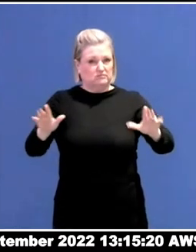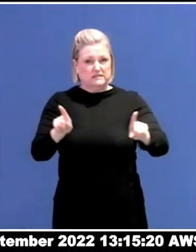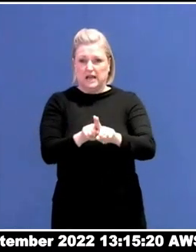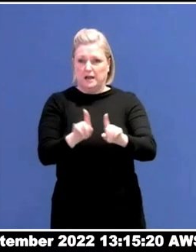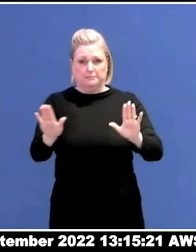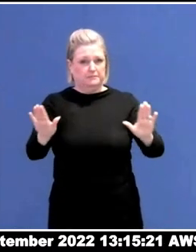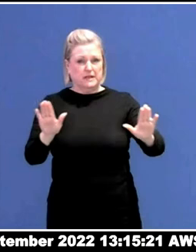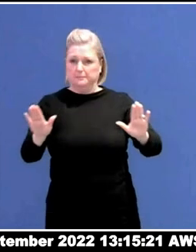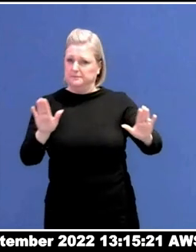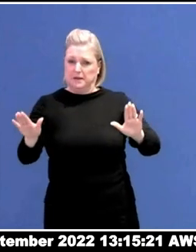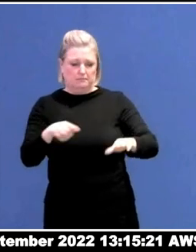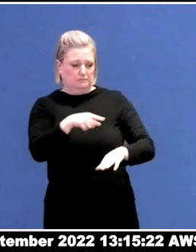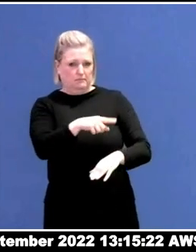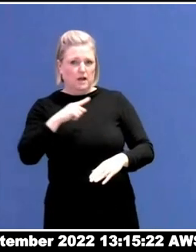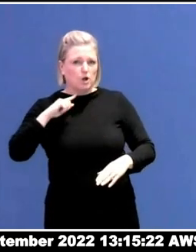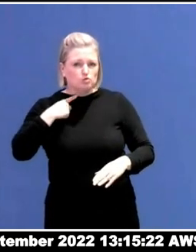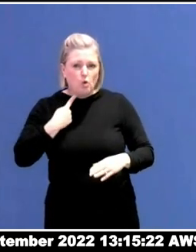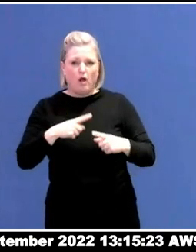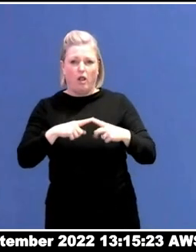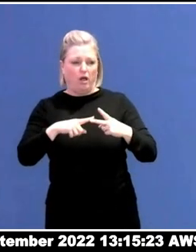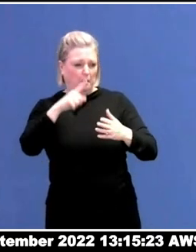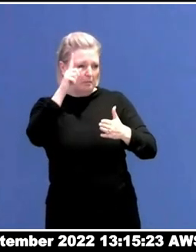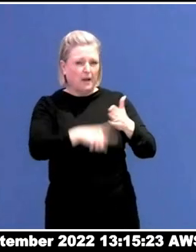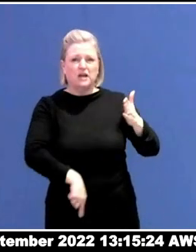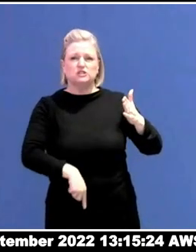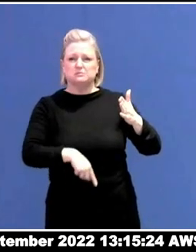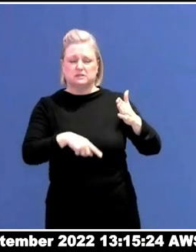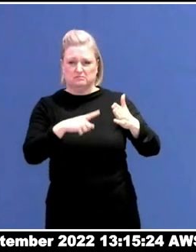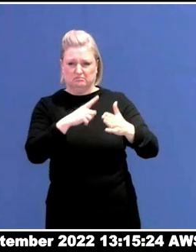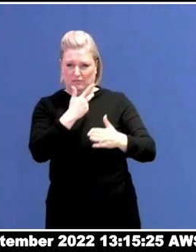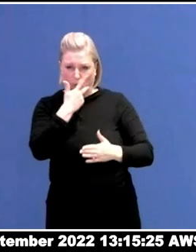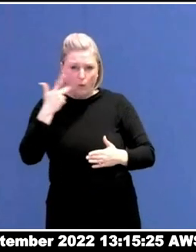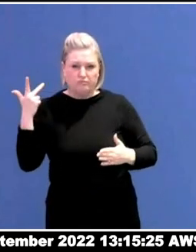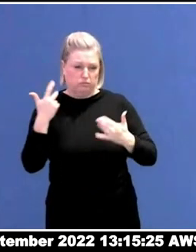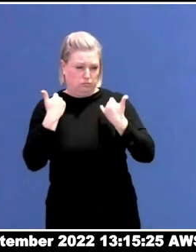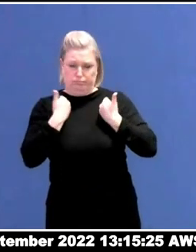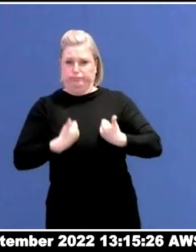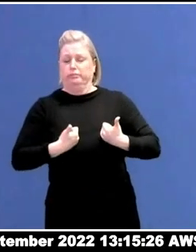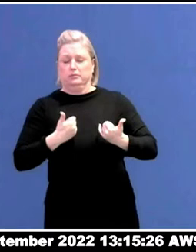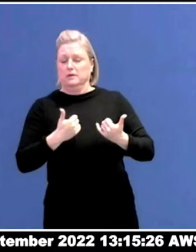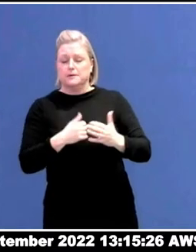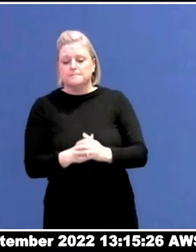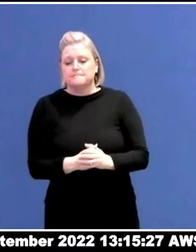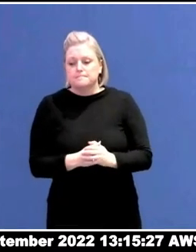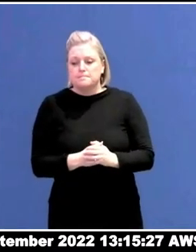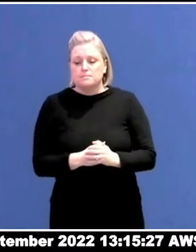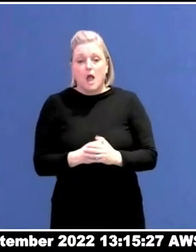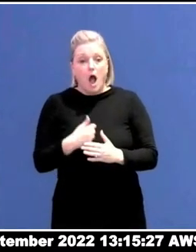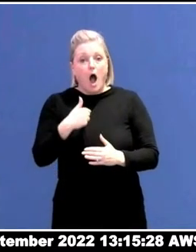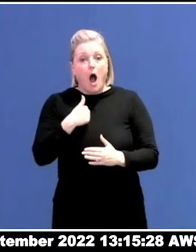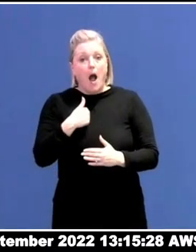punishment. There is - I have had a lot of experience with children in Banksia Hill and